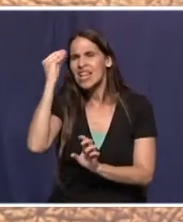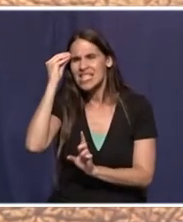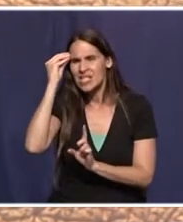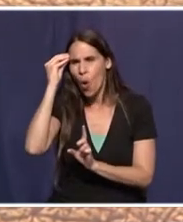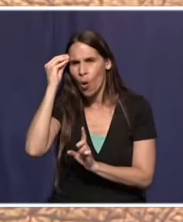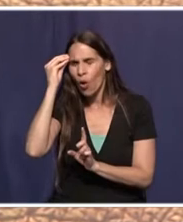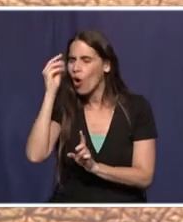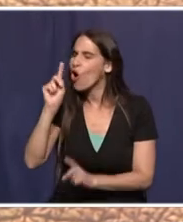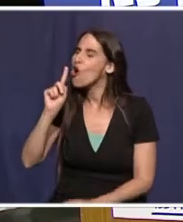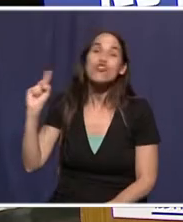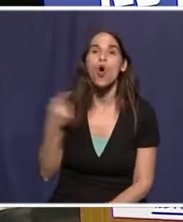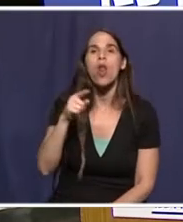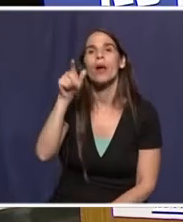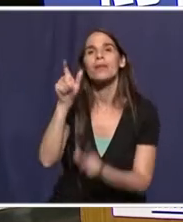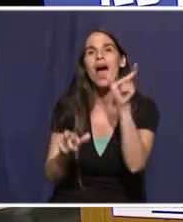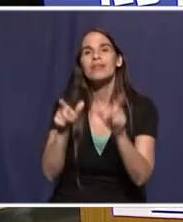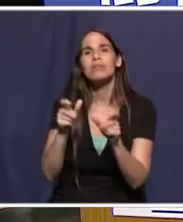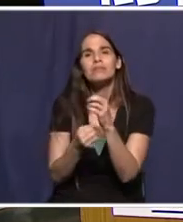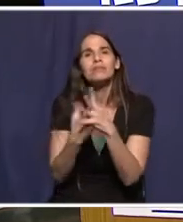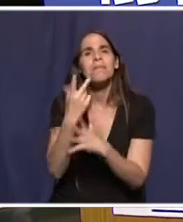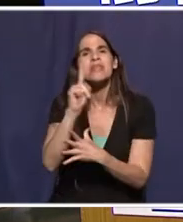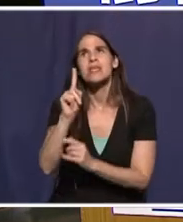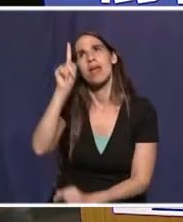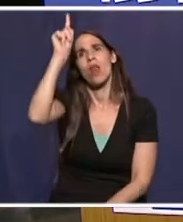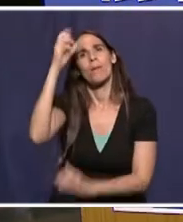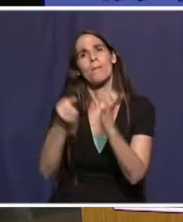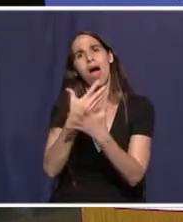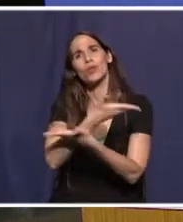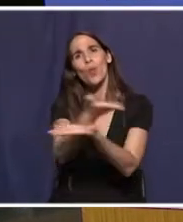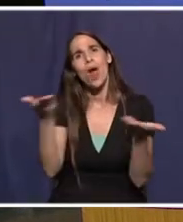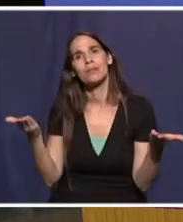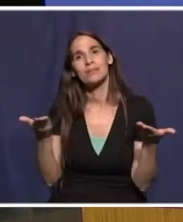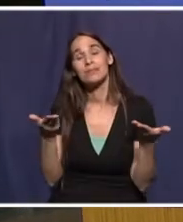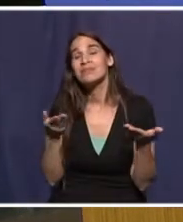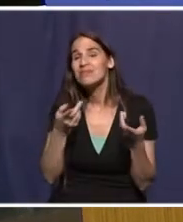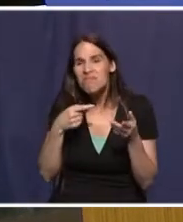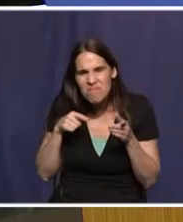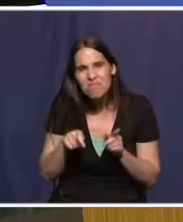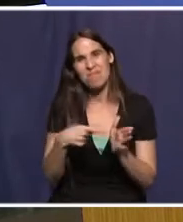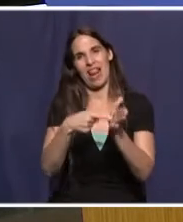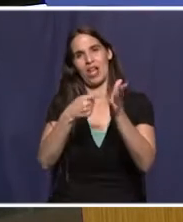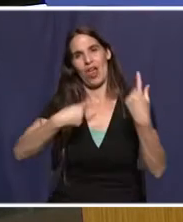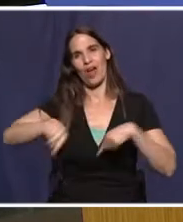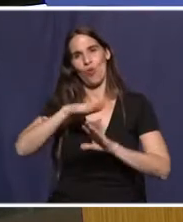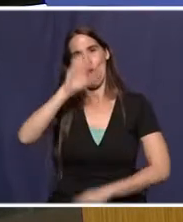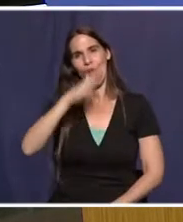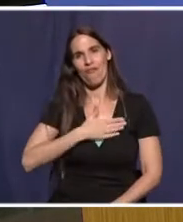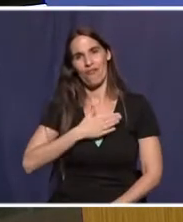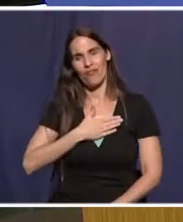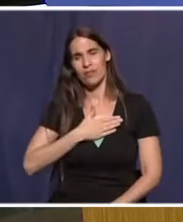that all people are created in God's image, specifically because we're the majority. We have the right to live in the Land of Israel,